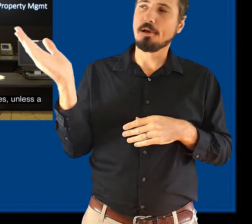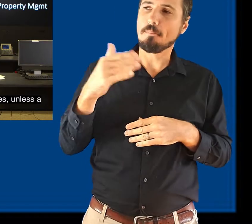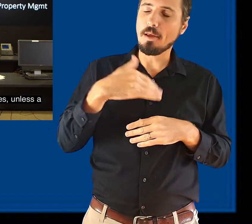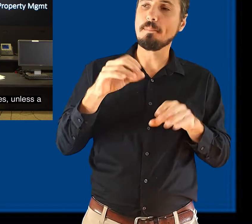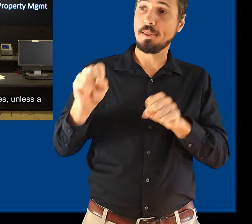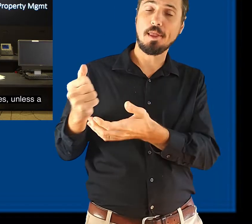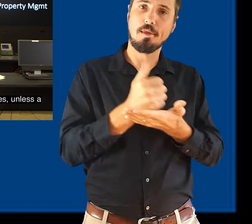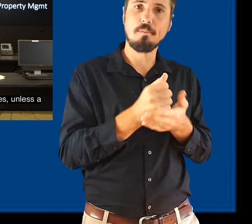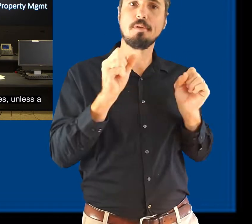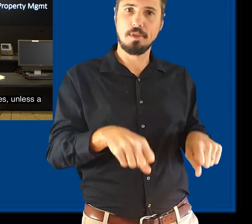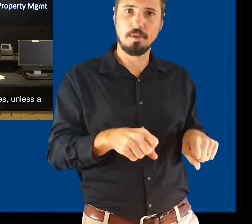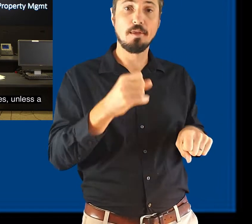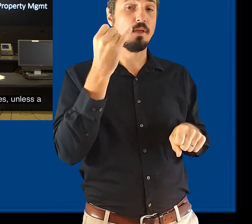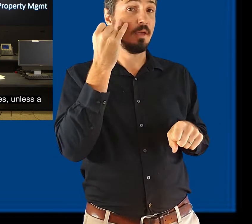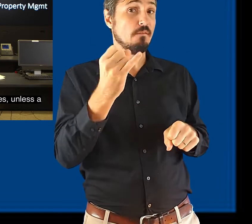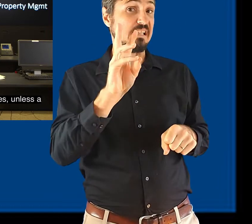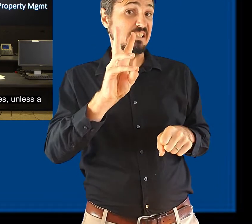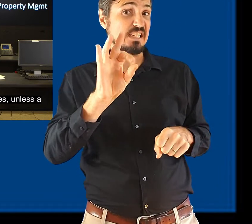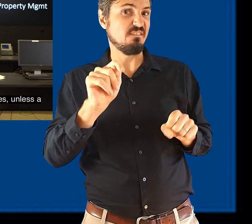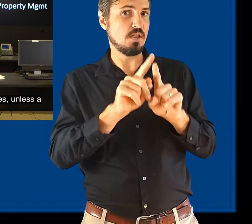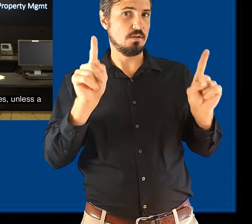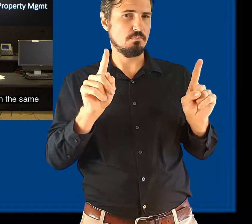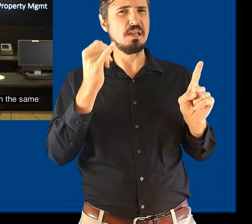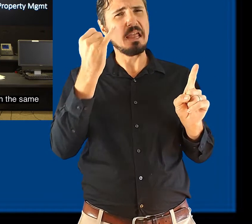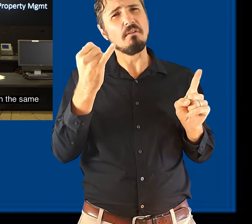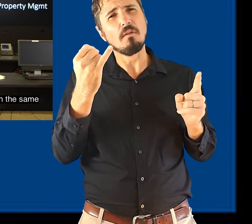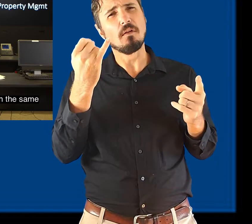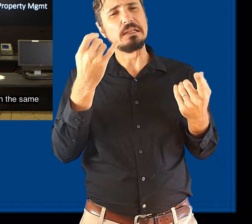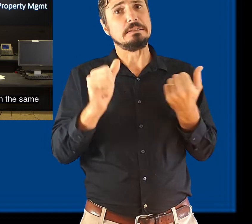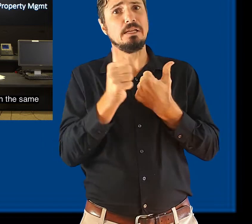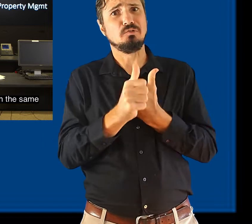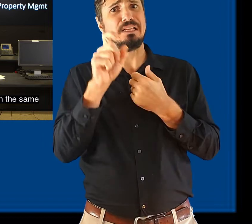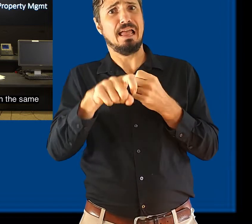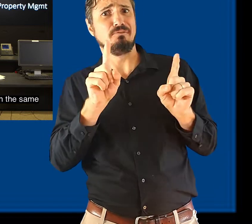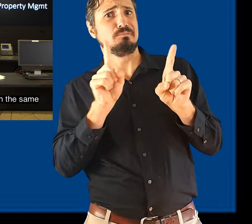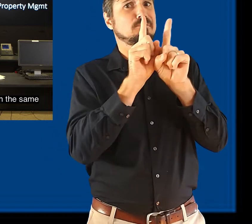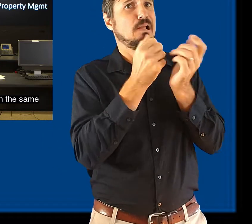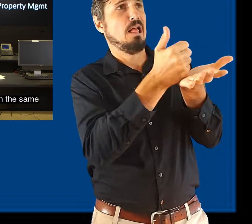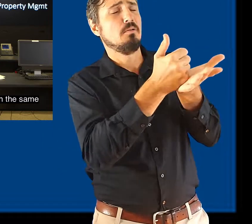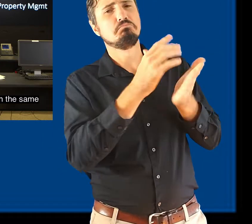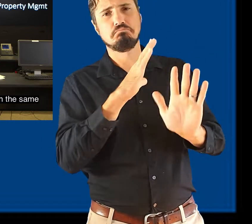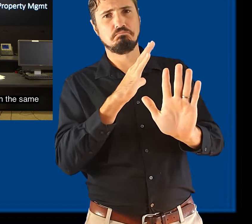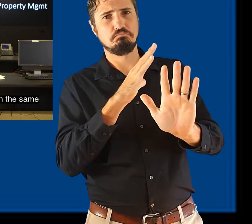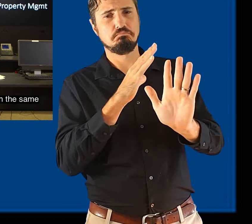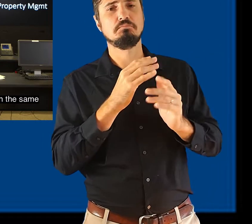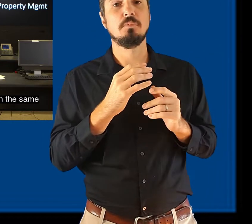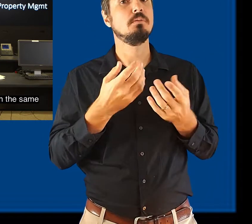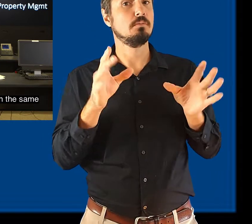wear a covering over their noses and mouths; do not share tools; do not travel in the same vehicle,